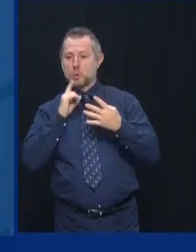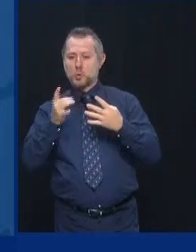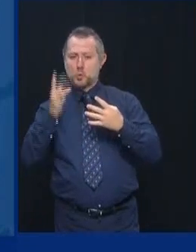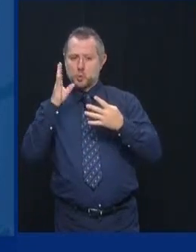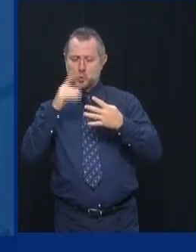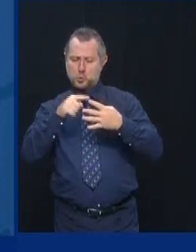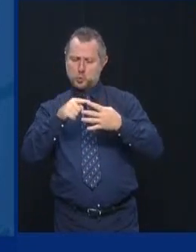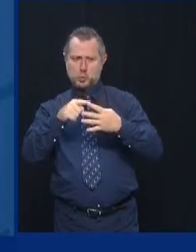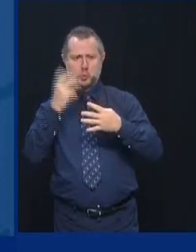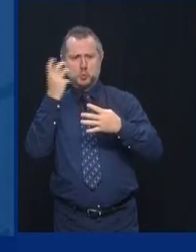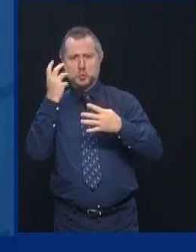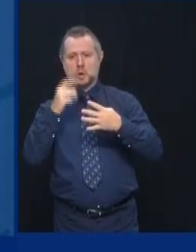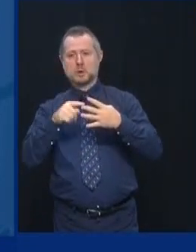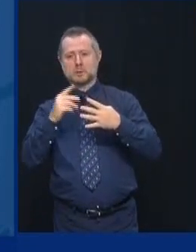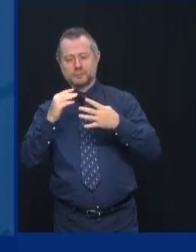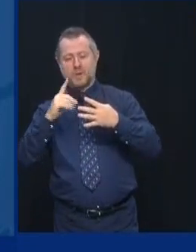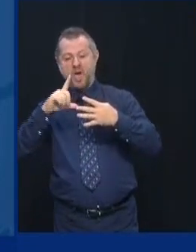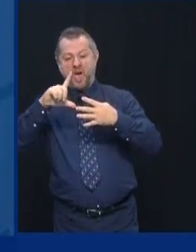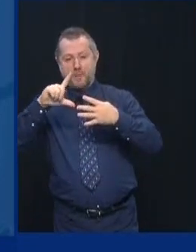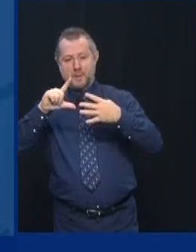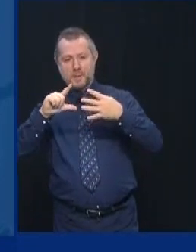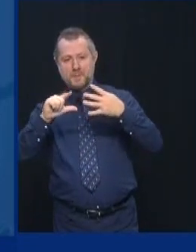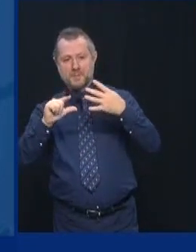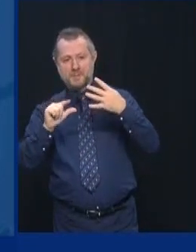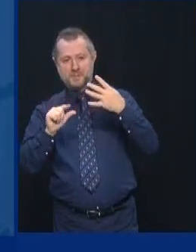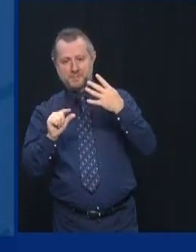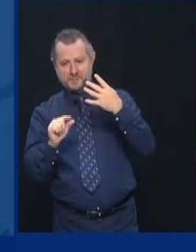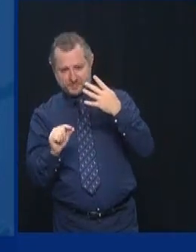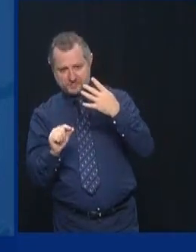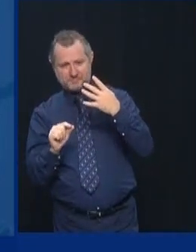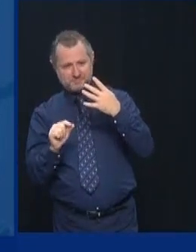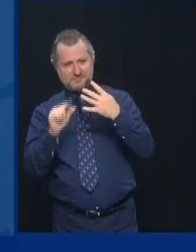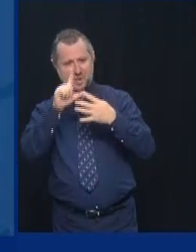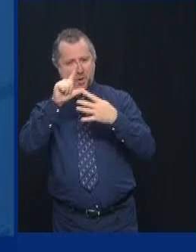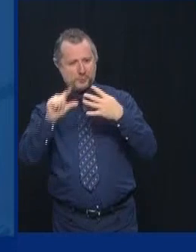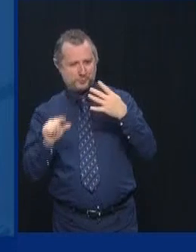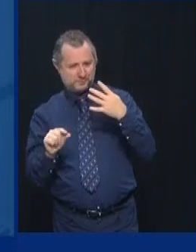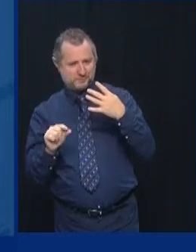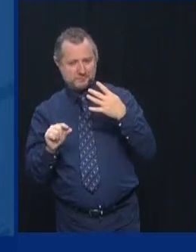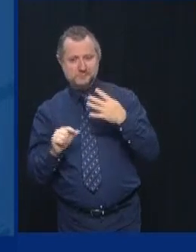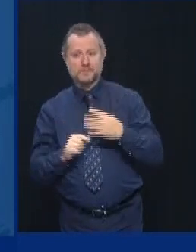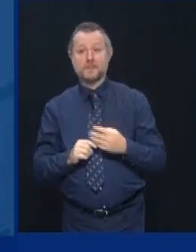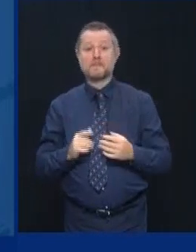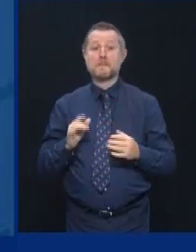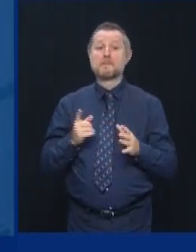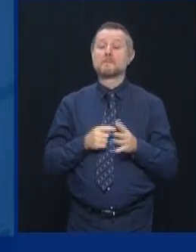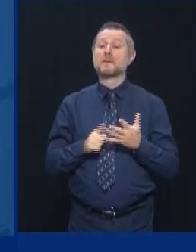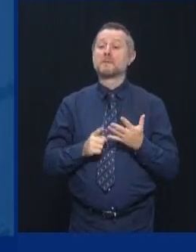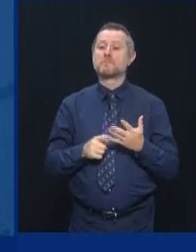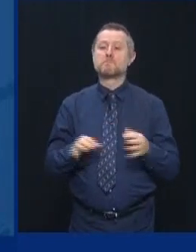FOURTH ARE BUSINESSES WHERE CONSUMERS MAY INTERACT. THAT IS WAY DOWN ON THE LIST